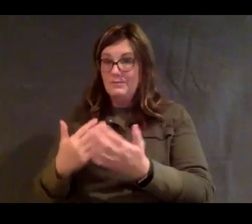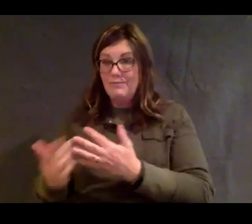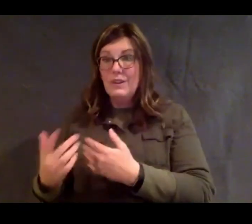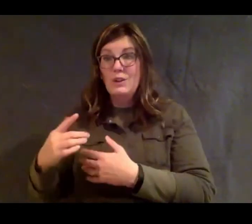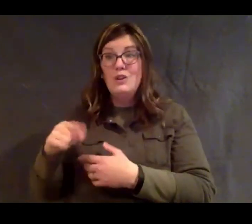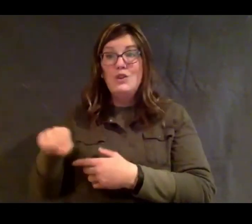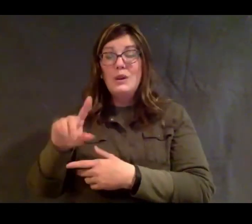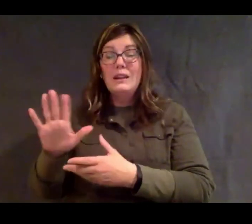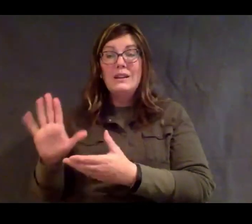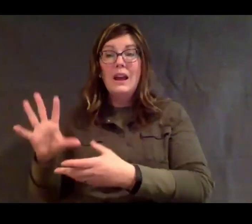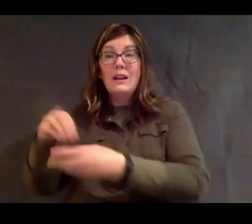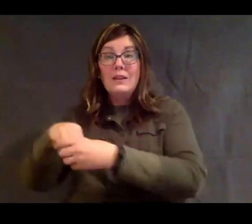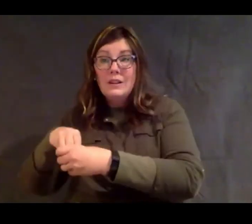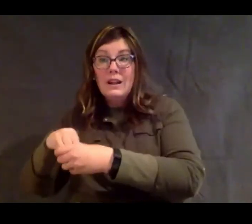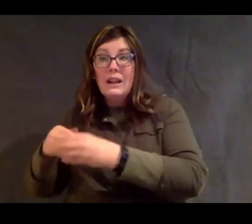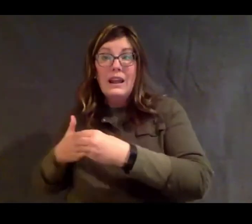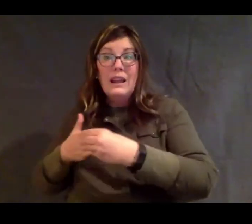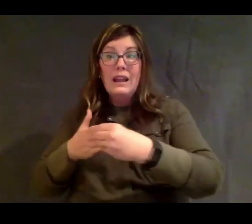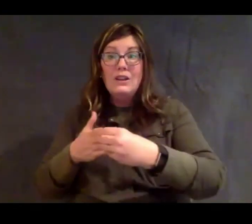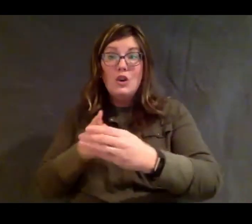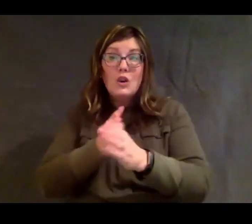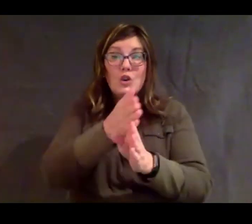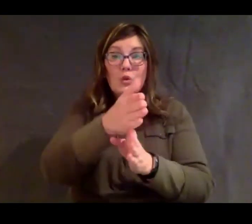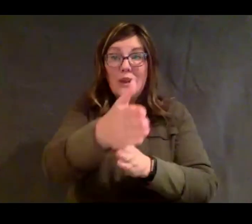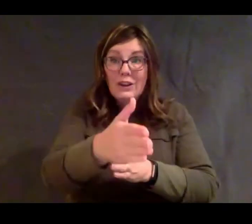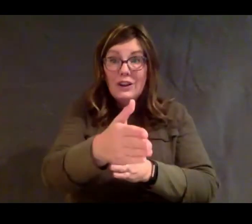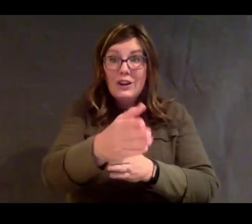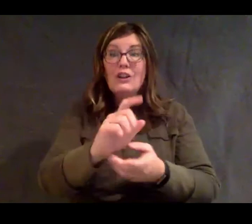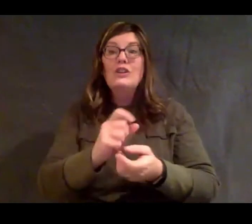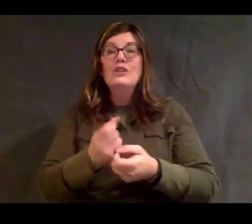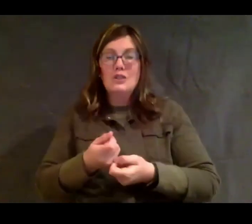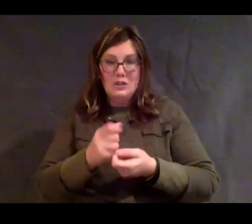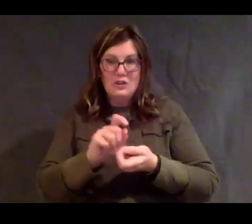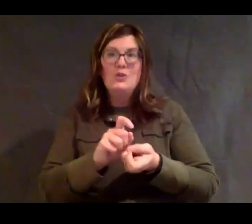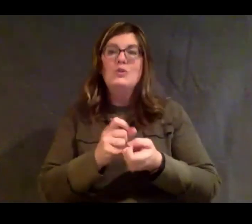and into your change making as you continue to take on all of these global challenges i'm